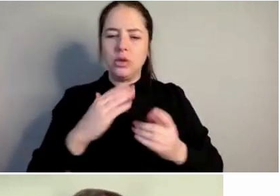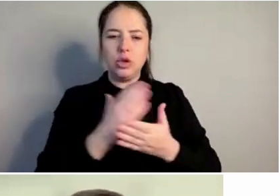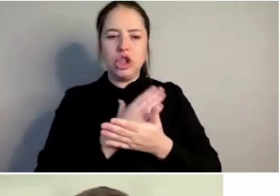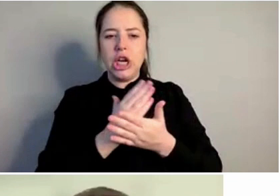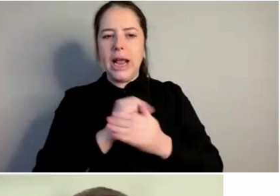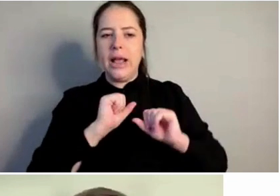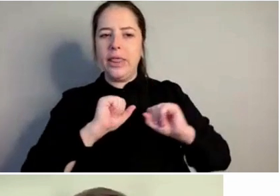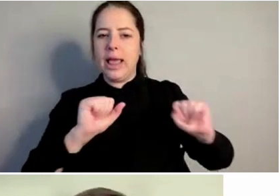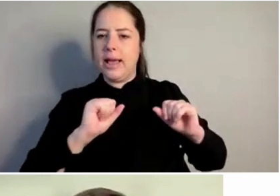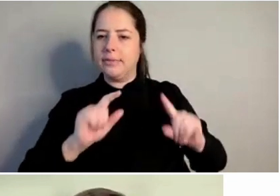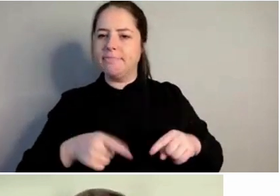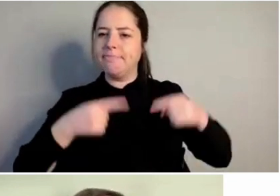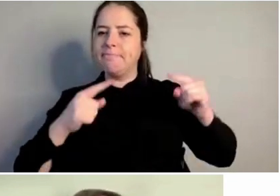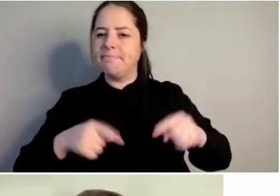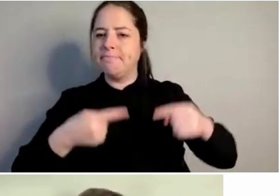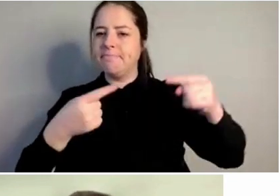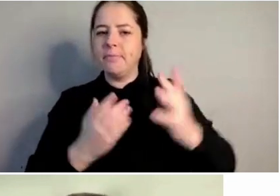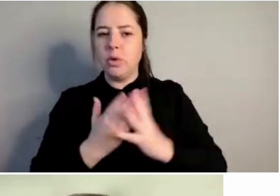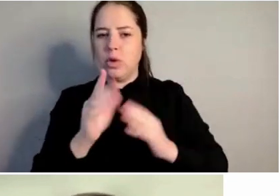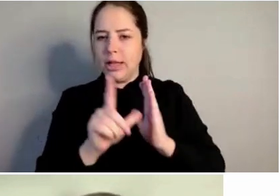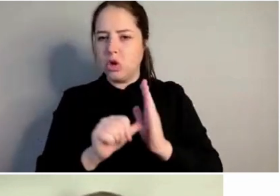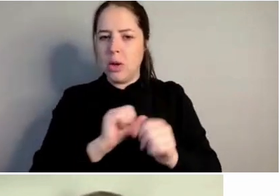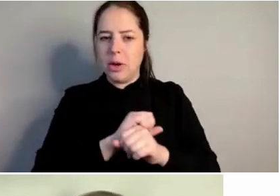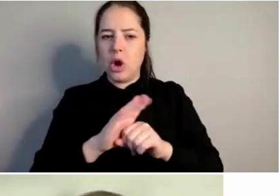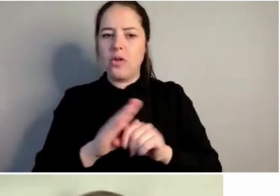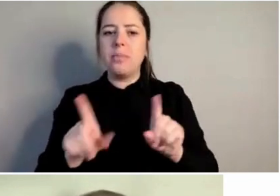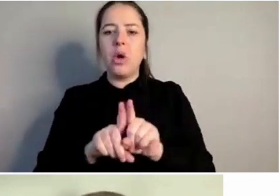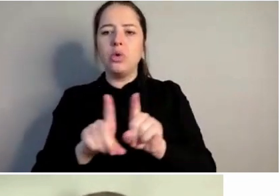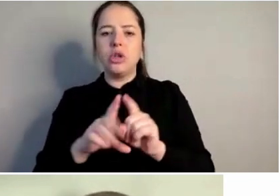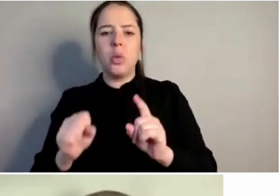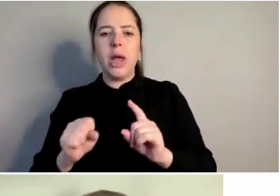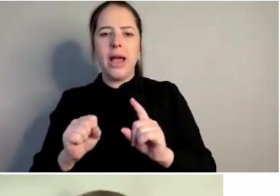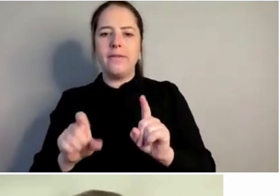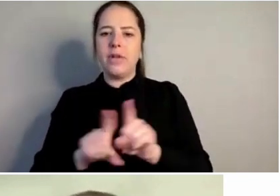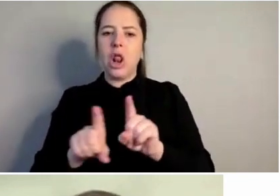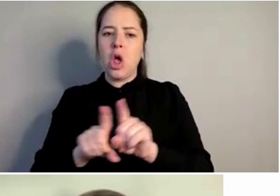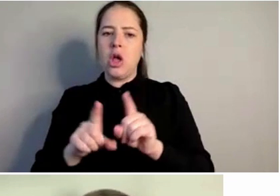that everybody was facing through that time. But we also have a regulatory role where people check supermarket scales and petrol pumps,